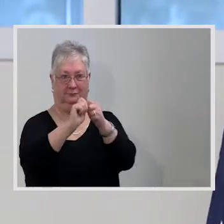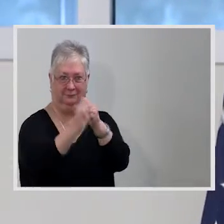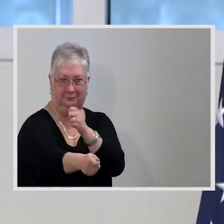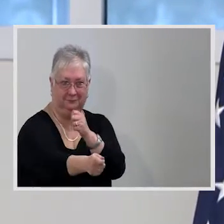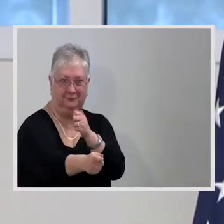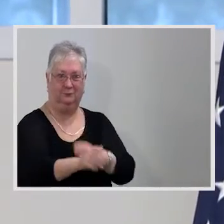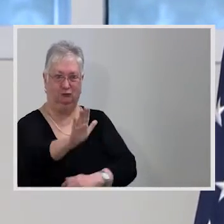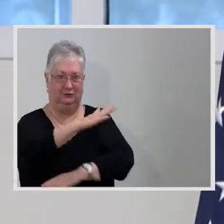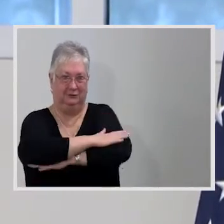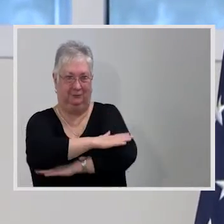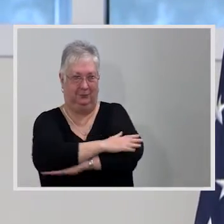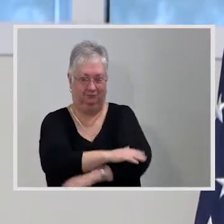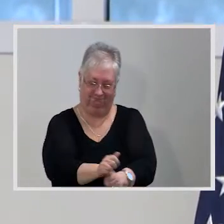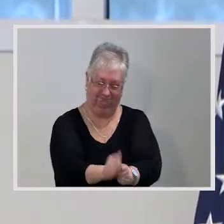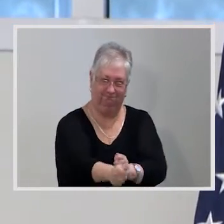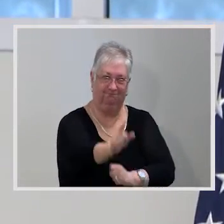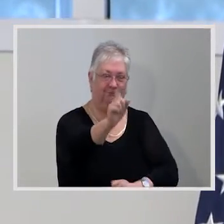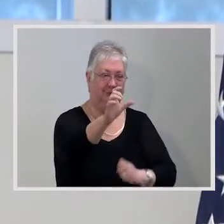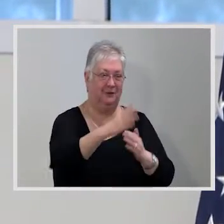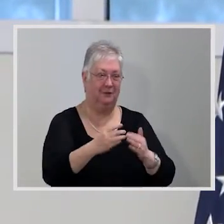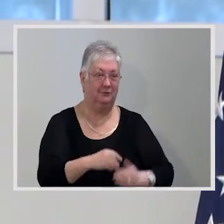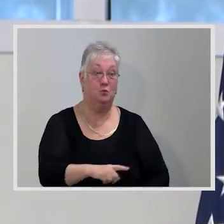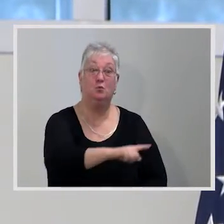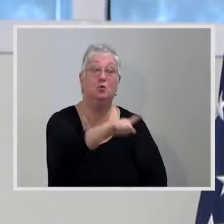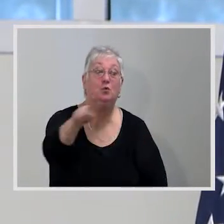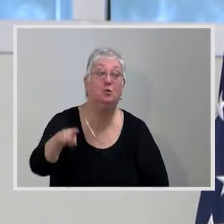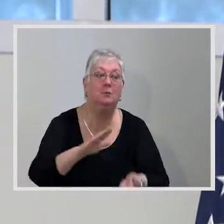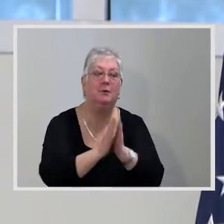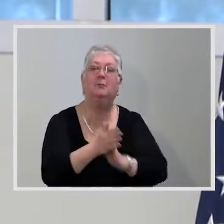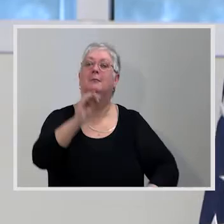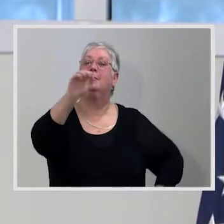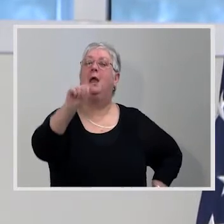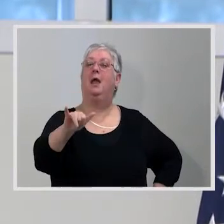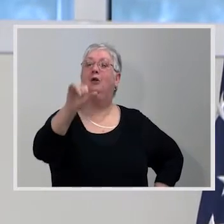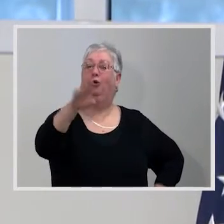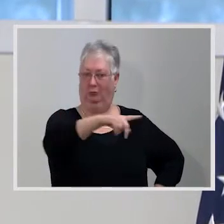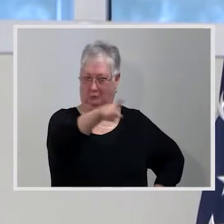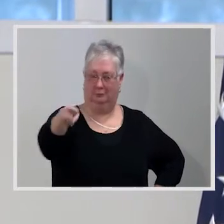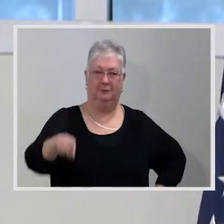YOU'RE GOING TO PRIORITIZE YOUR VALUES WITH THAT $100.